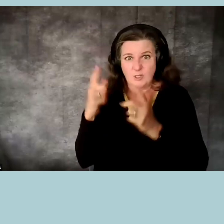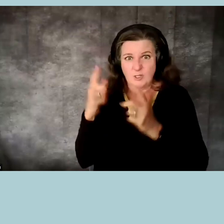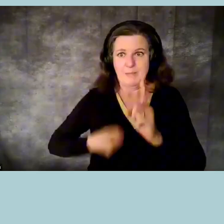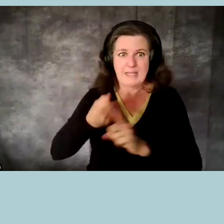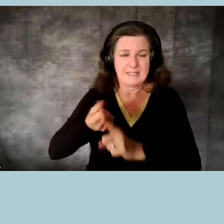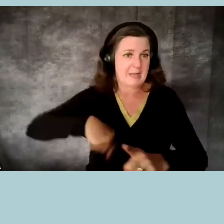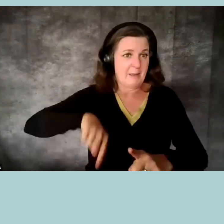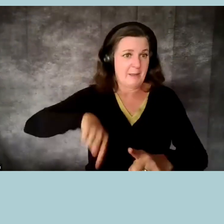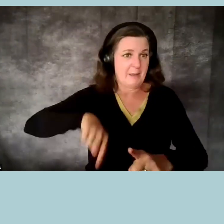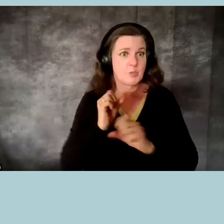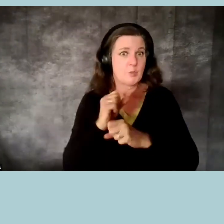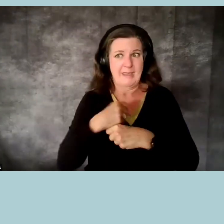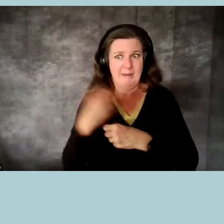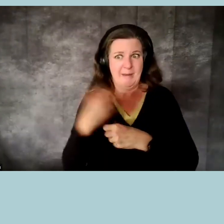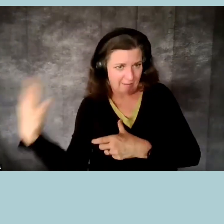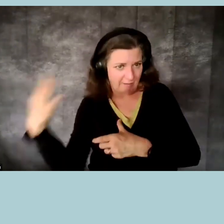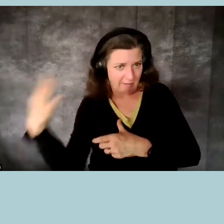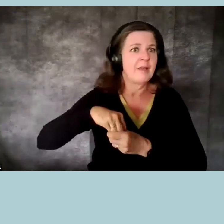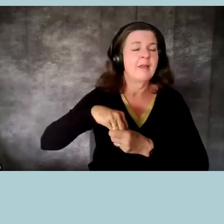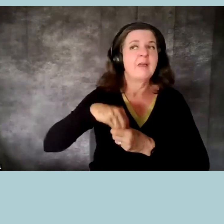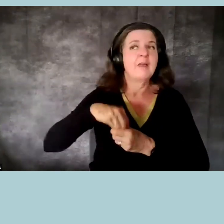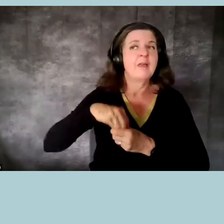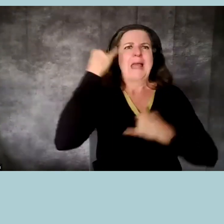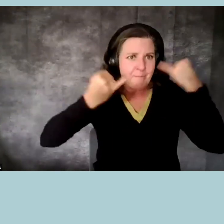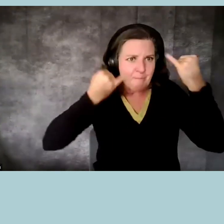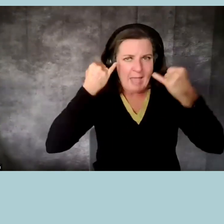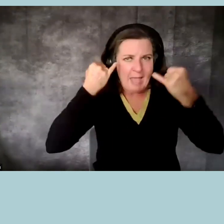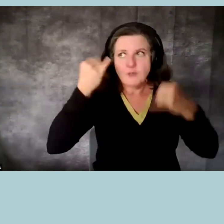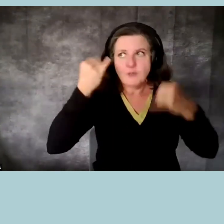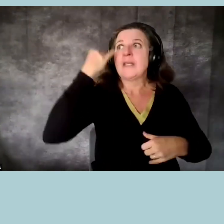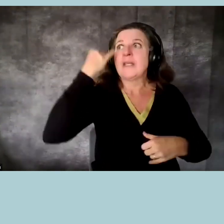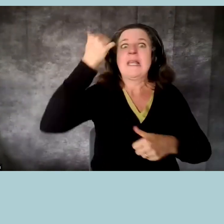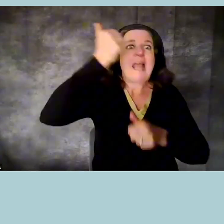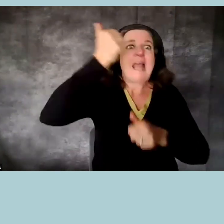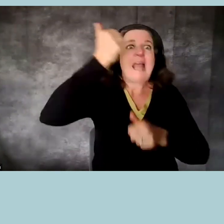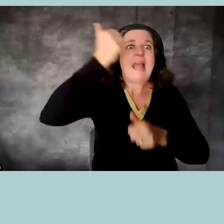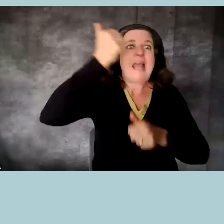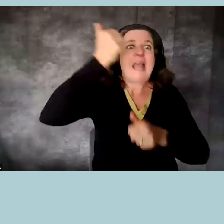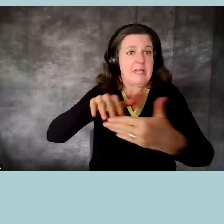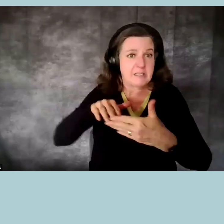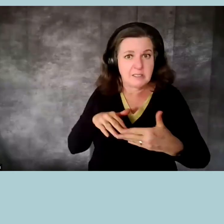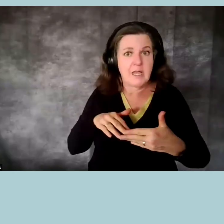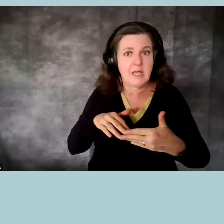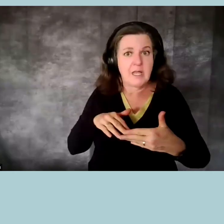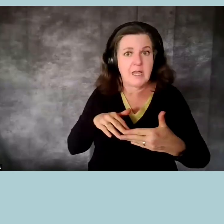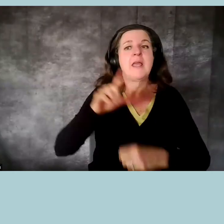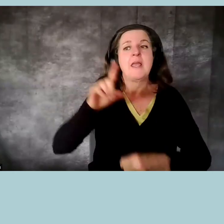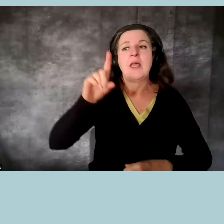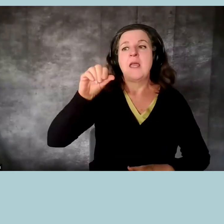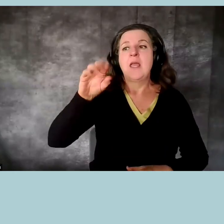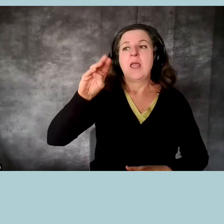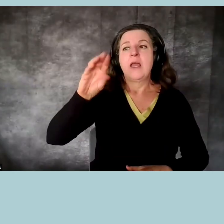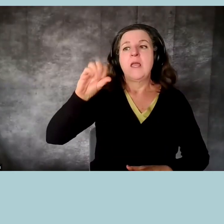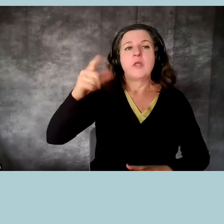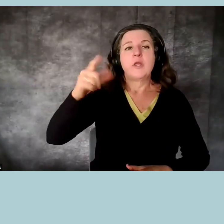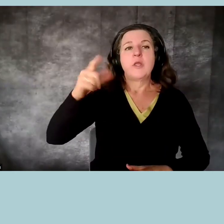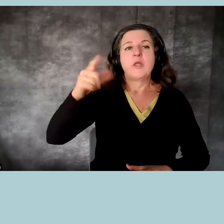Imagine if every study you, you know, took demographic data on people with disabilities, like you did other demographic data.